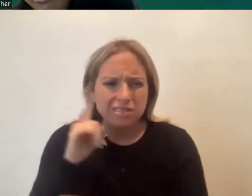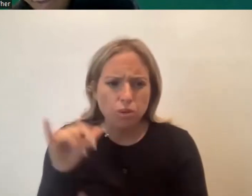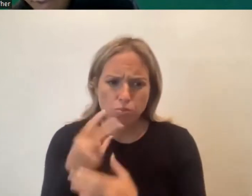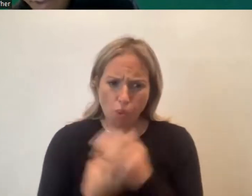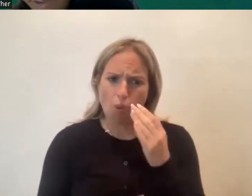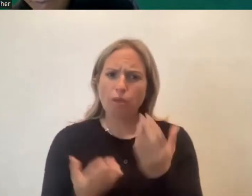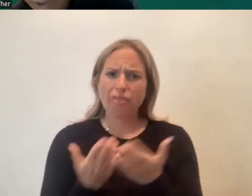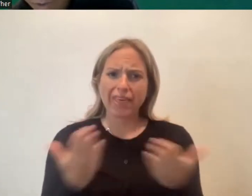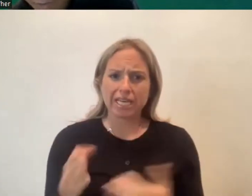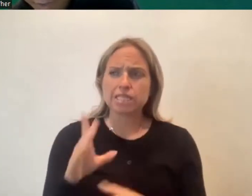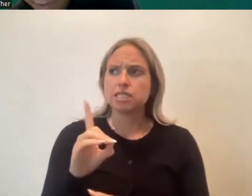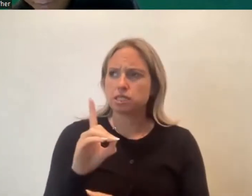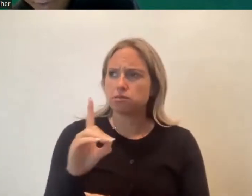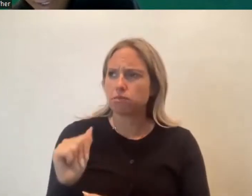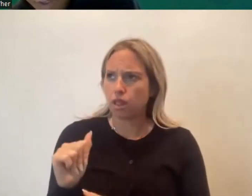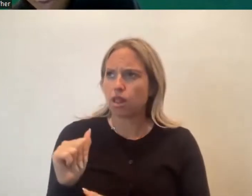disability programs.